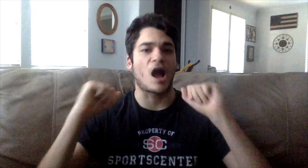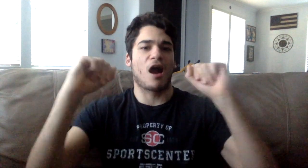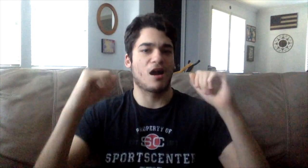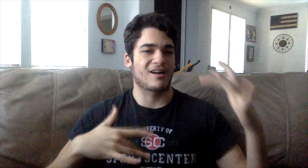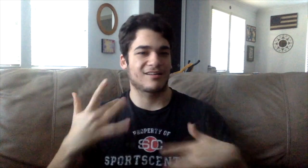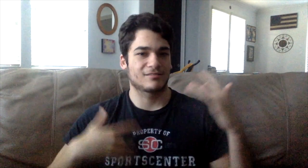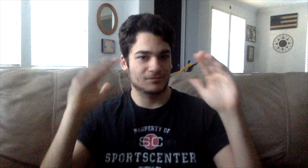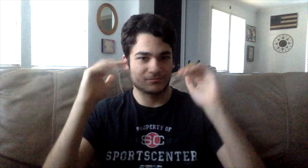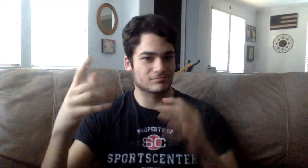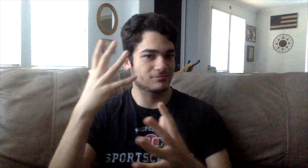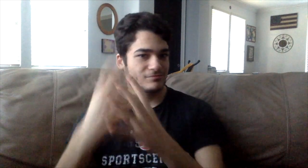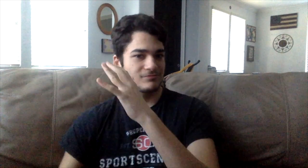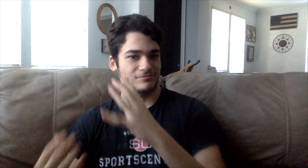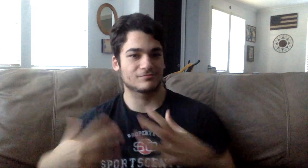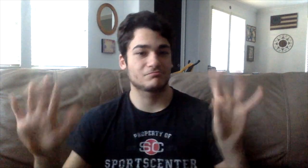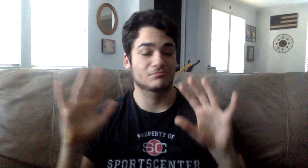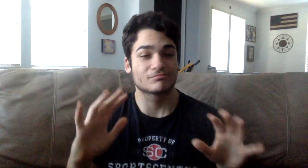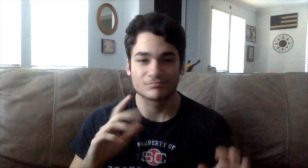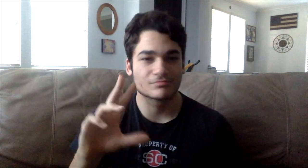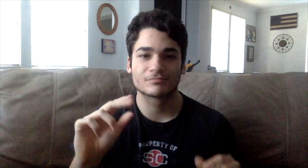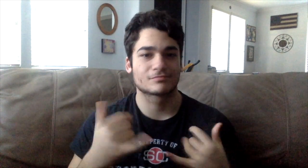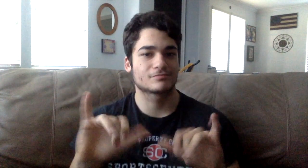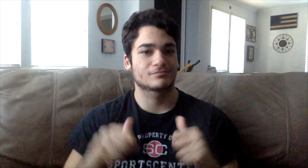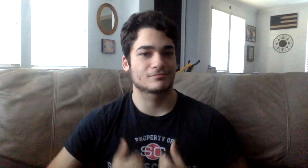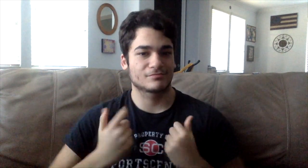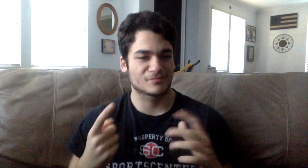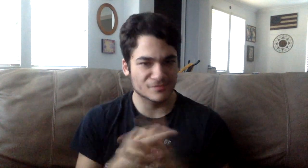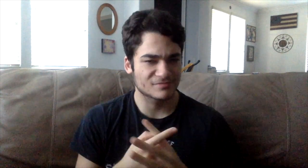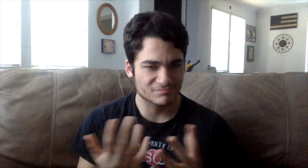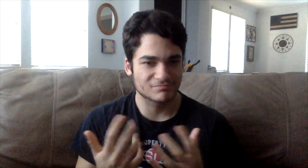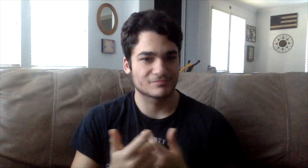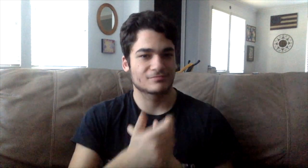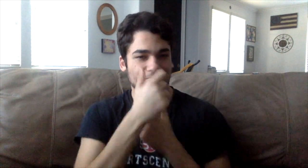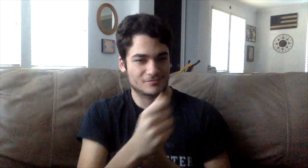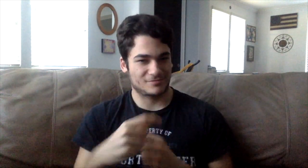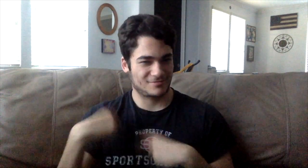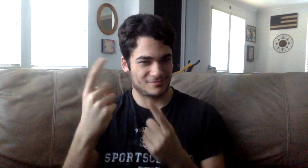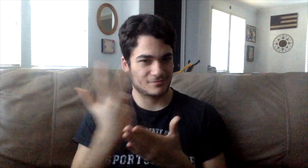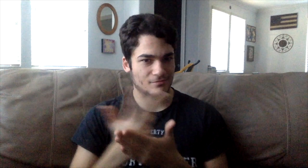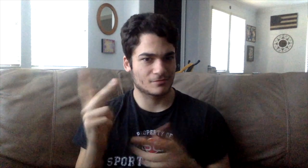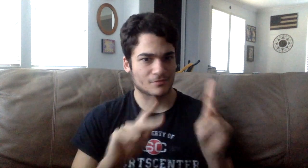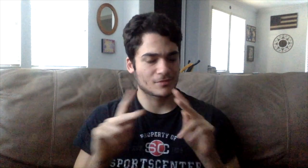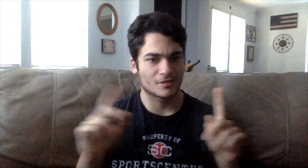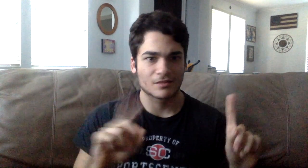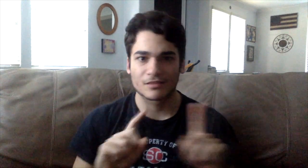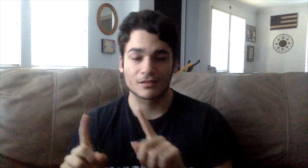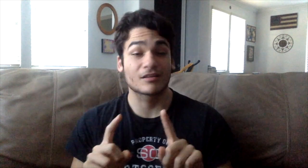Some were excited that he died. Actually no, he is still alive. A lot of interesting news from past three weeks with all the rumors flying around by people.